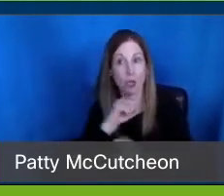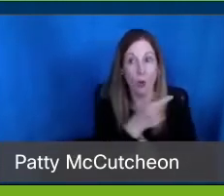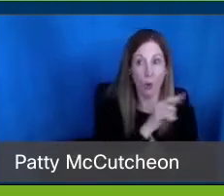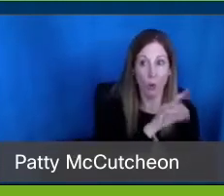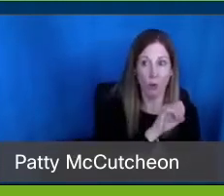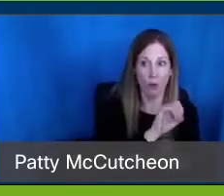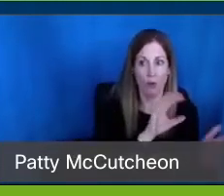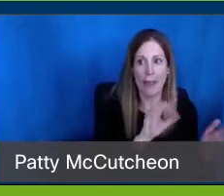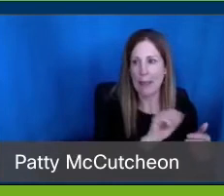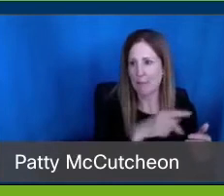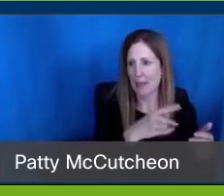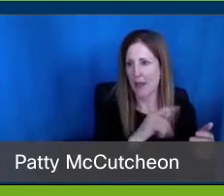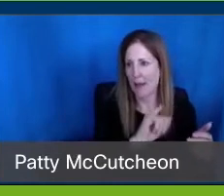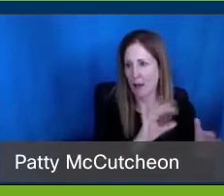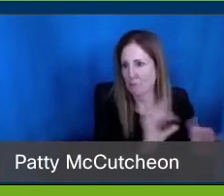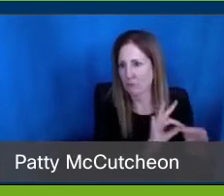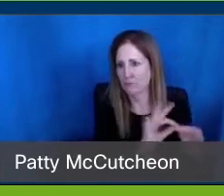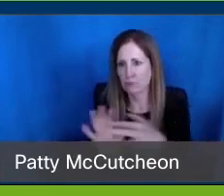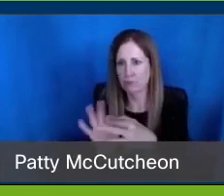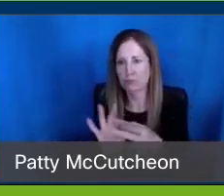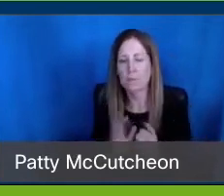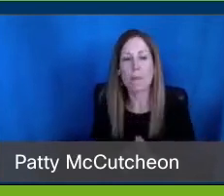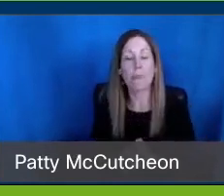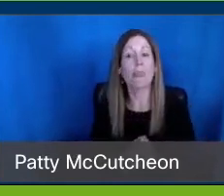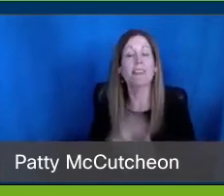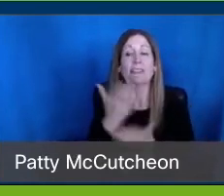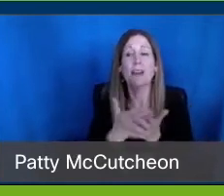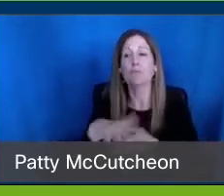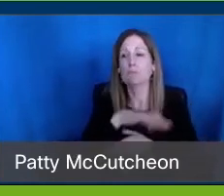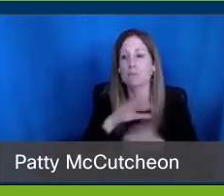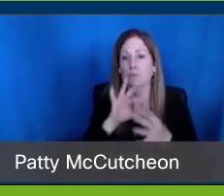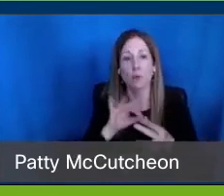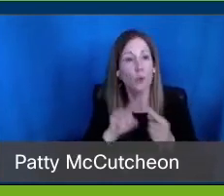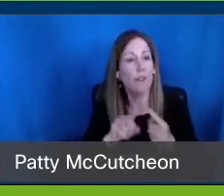Others had to do with the changing landscape. Part of the way through our process...